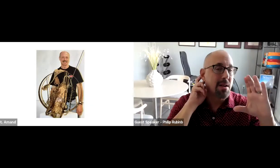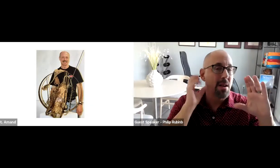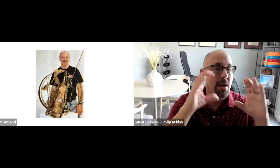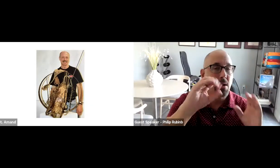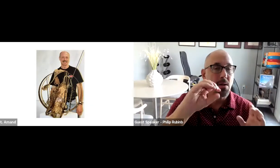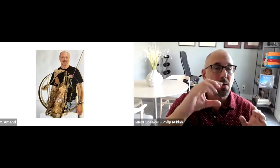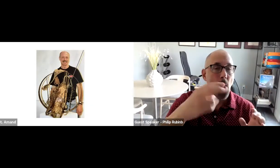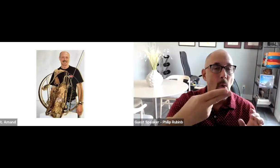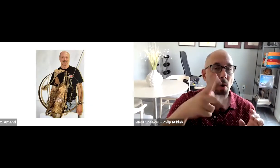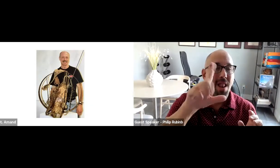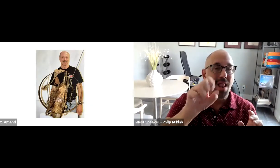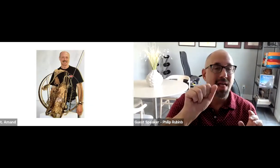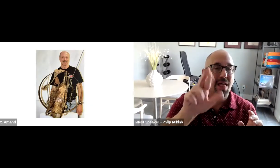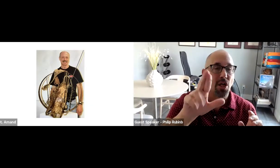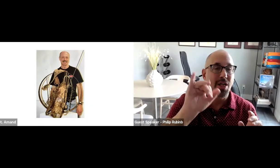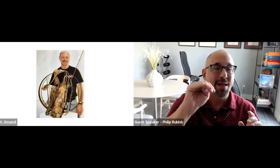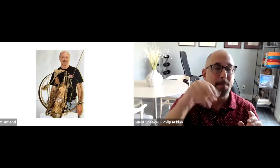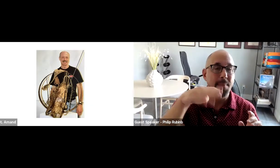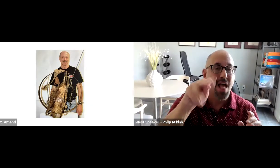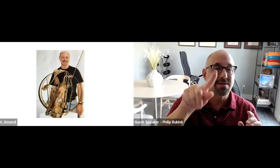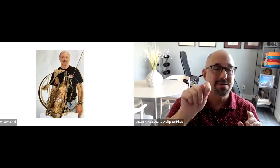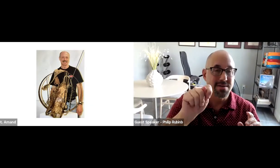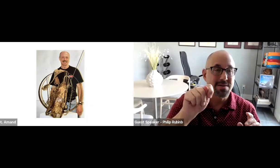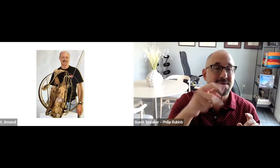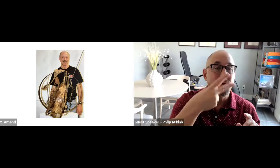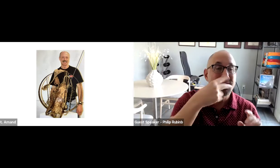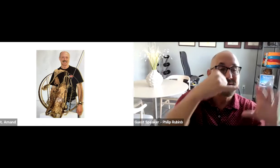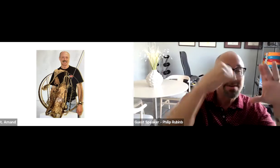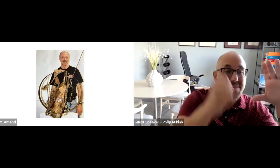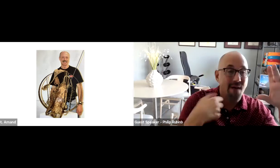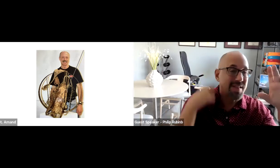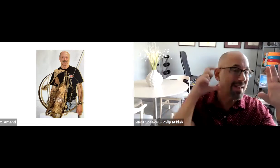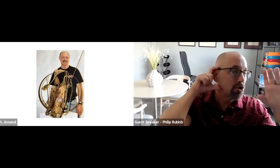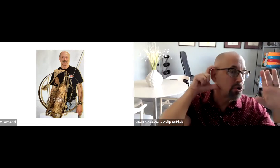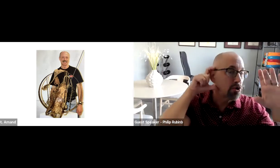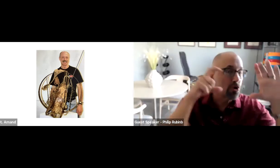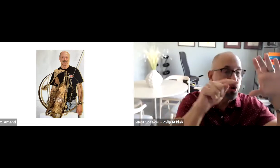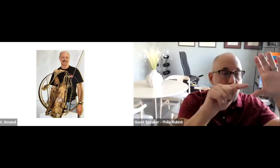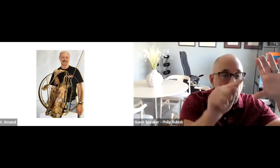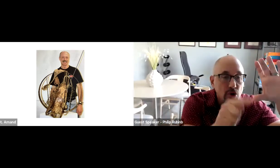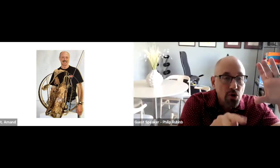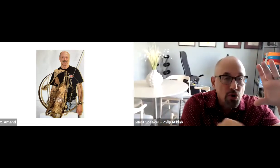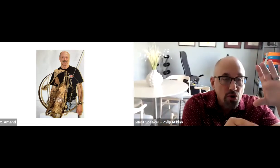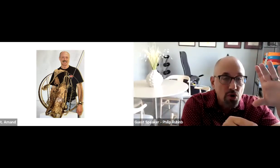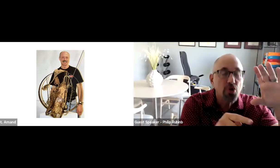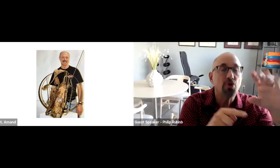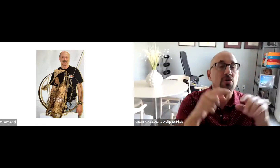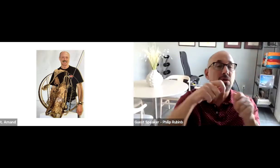So the wire that you see there represents the cochlear implant. That was the concept behind this piece of art.